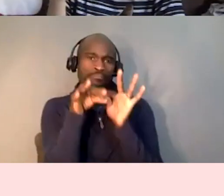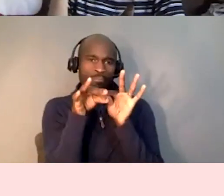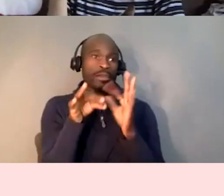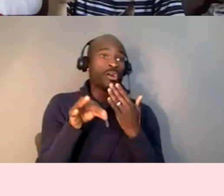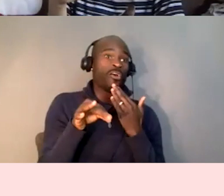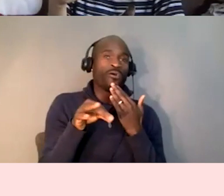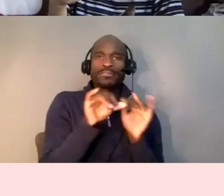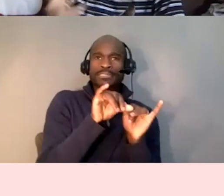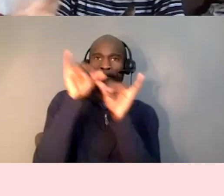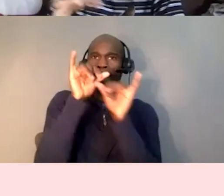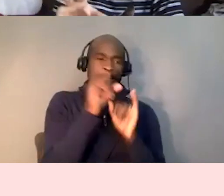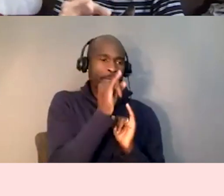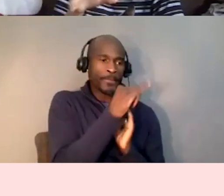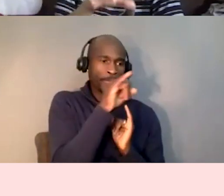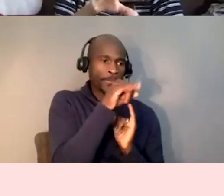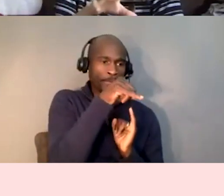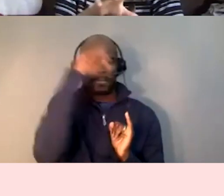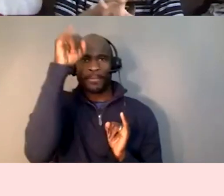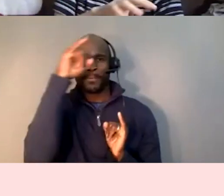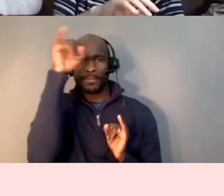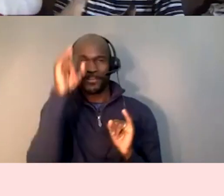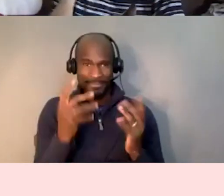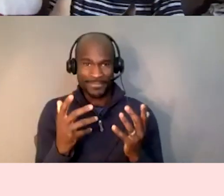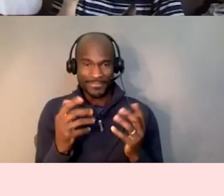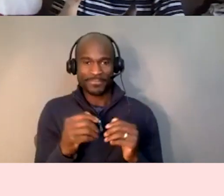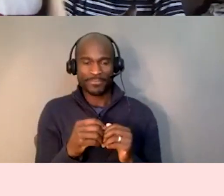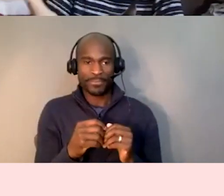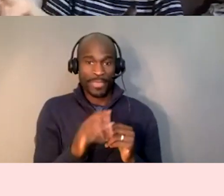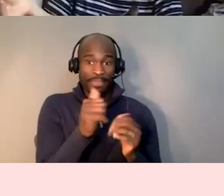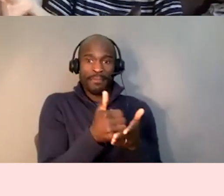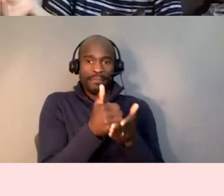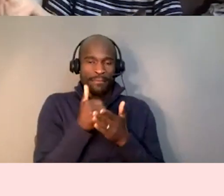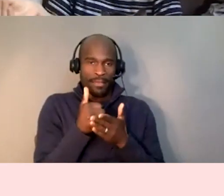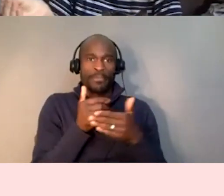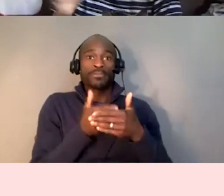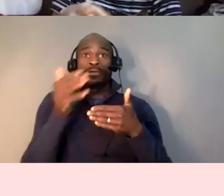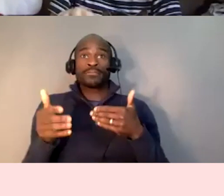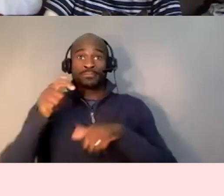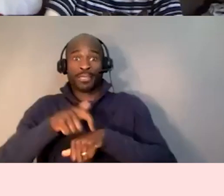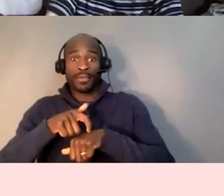track of my thoughts and come back to this later when I'm creating the next stage of app flows,